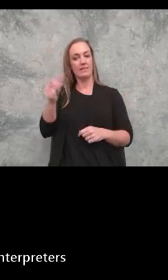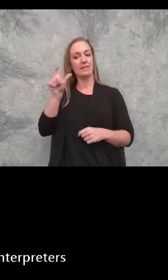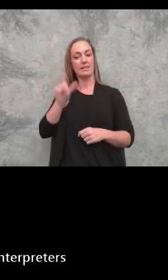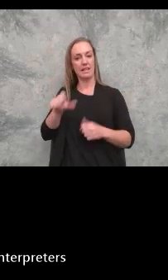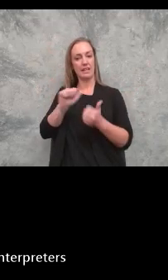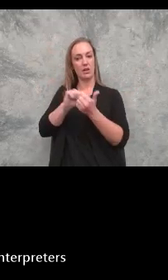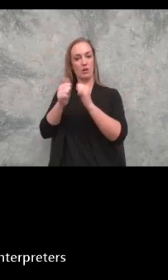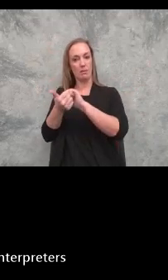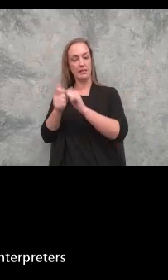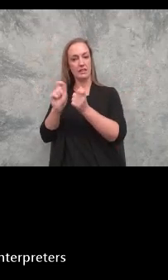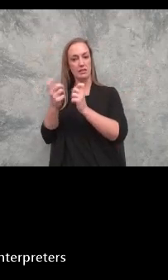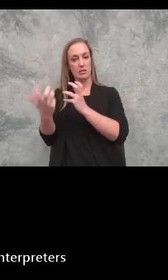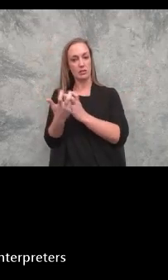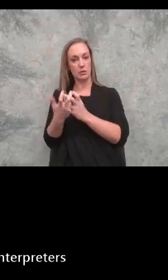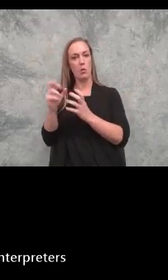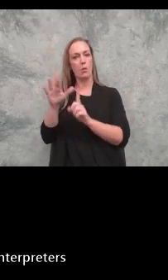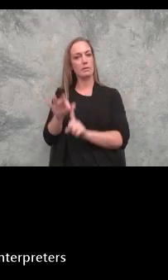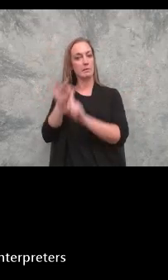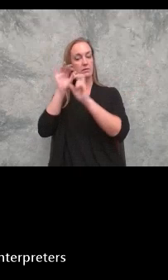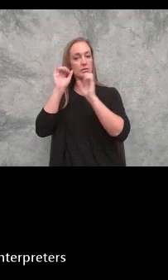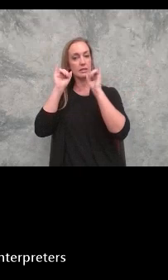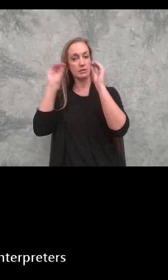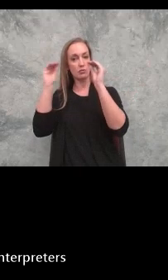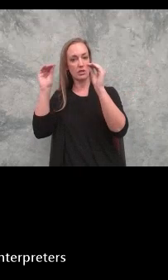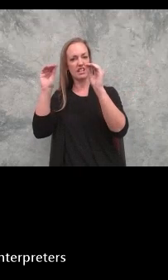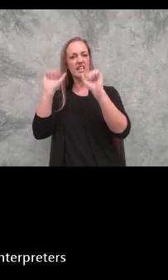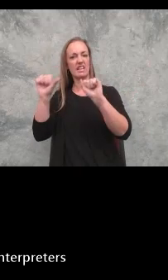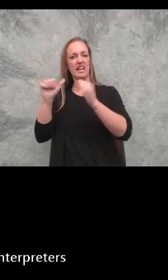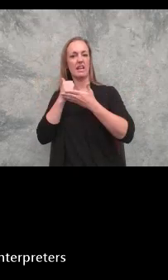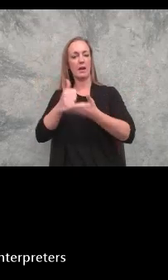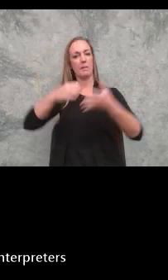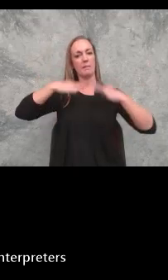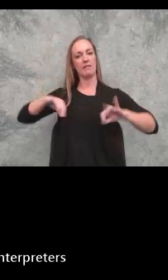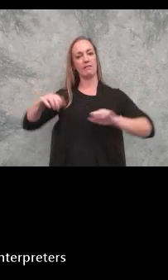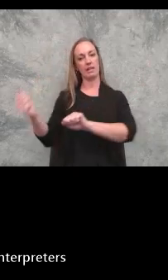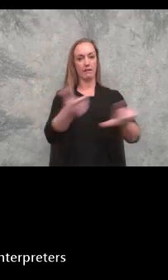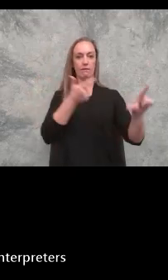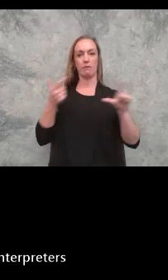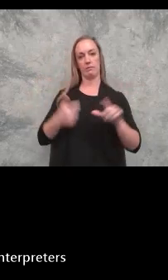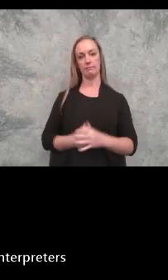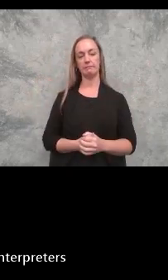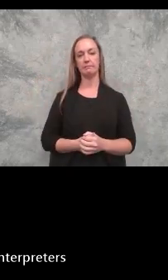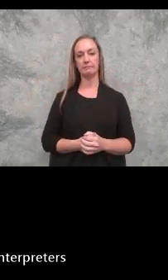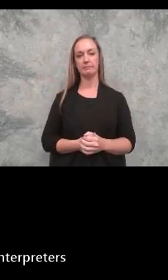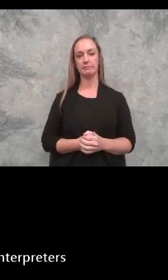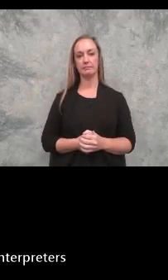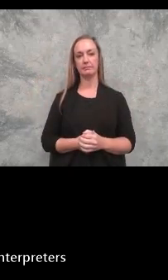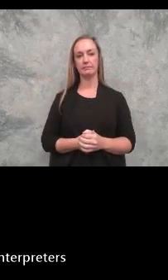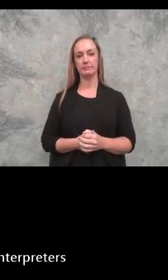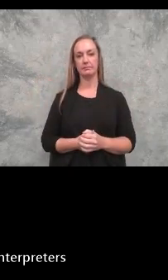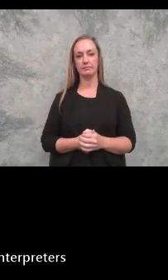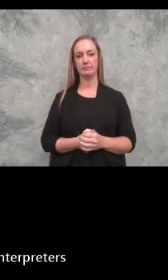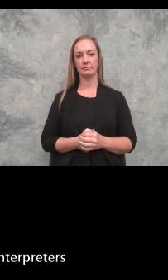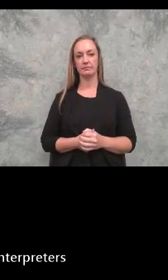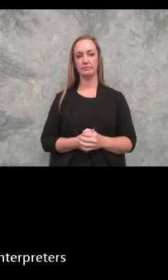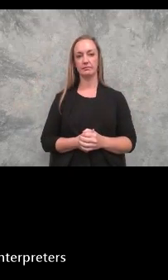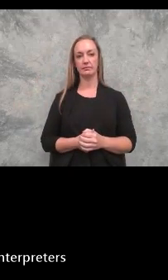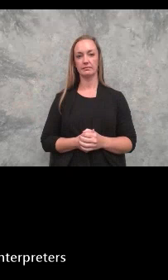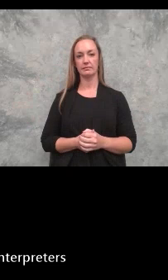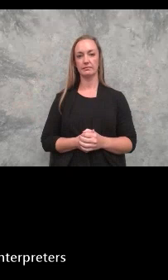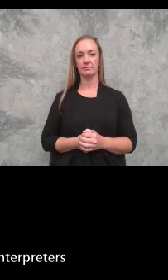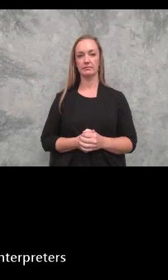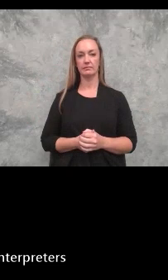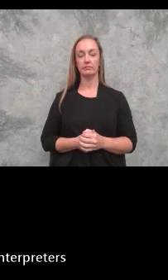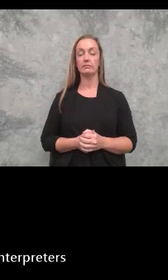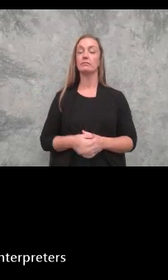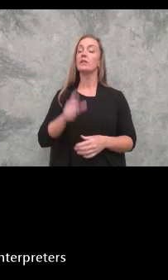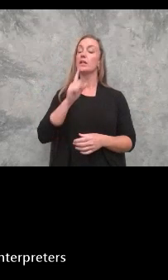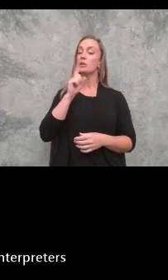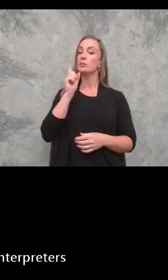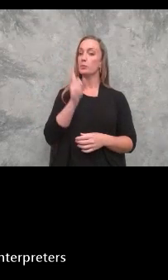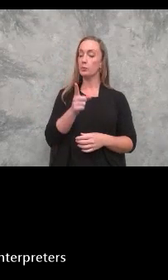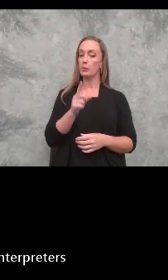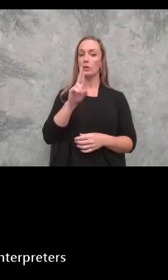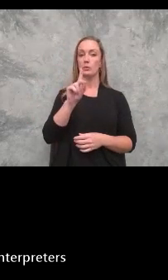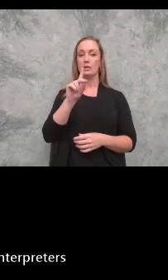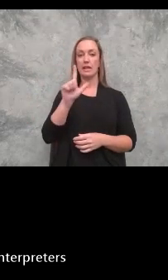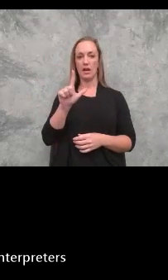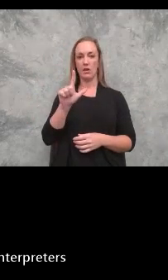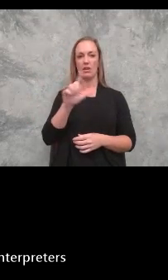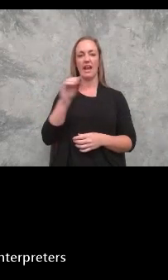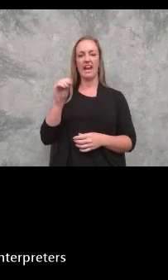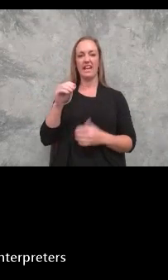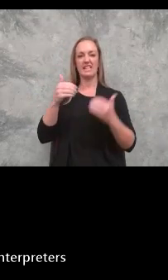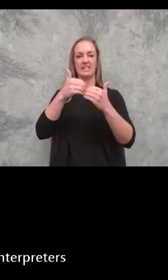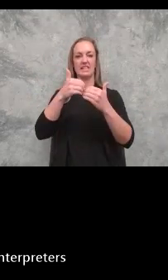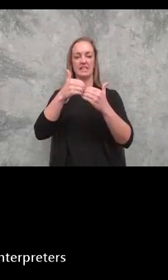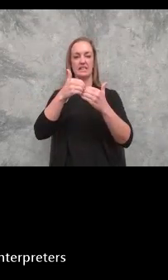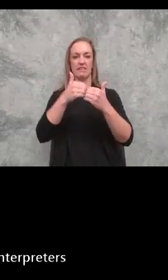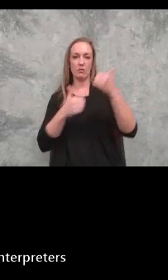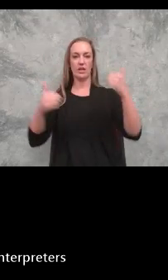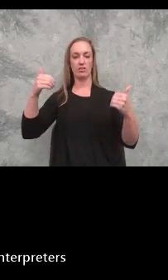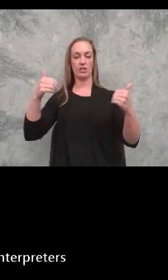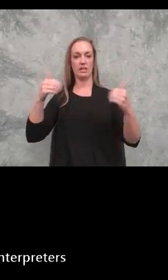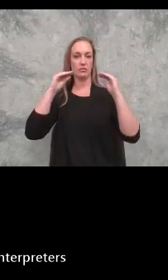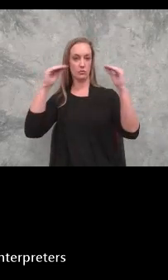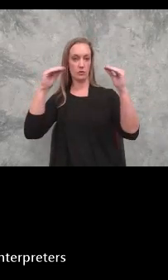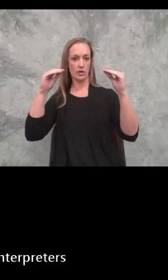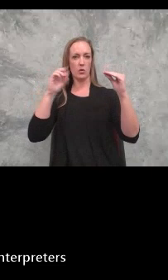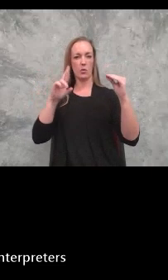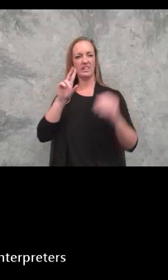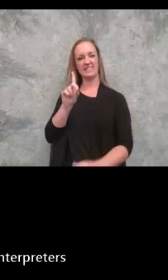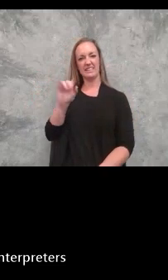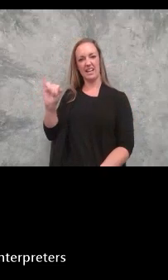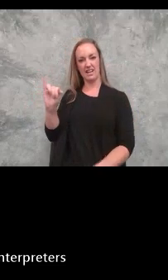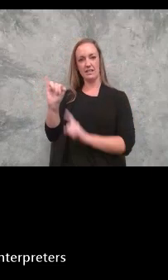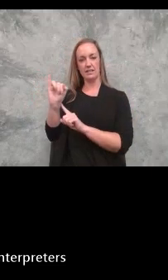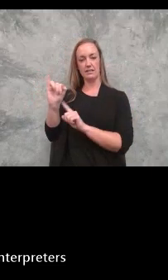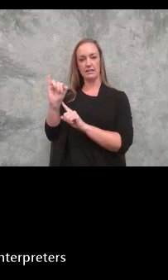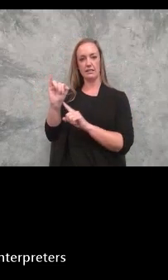instruction can help everyone. It's true that UDL and differentiated instruction or DI share a lot